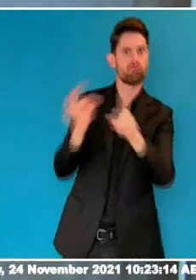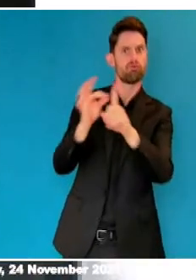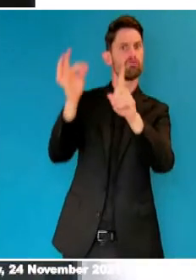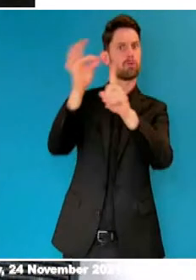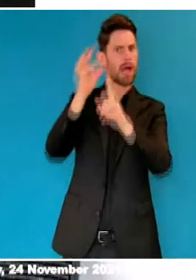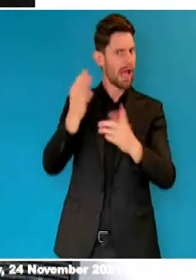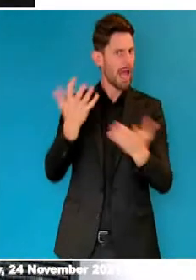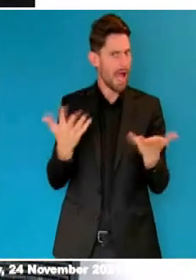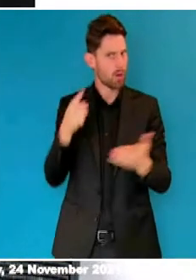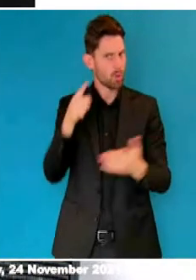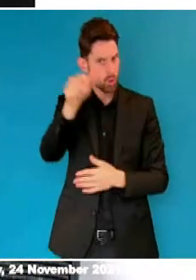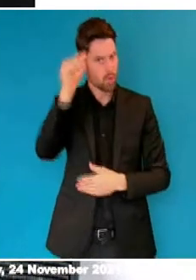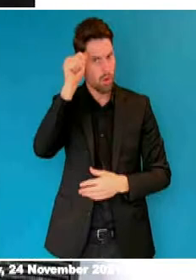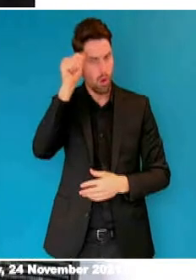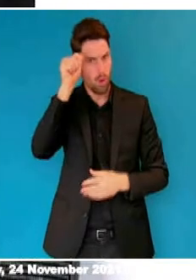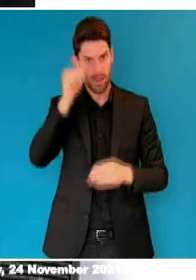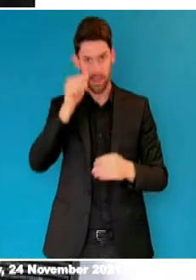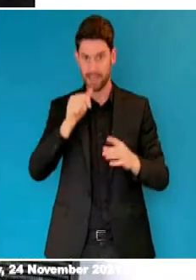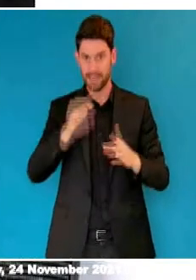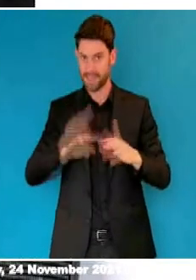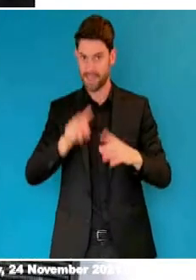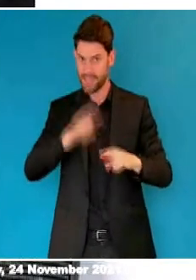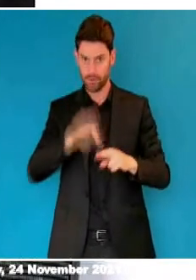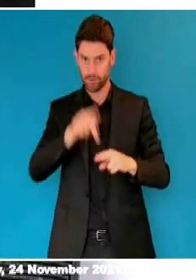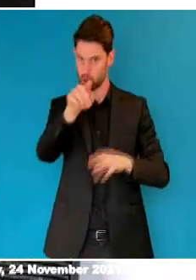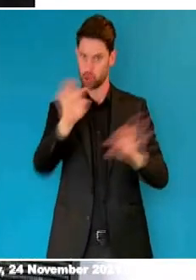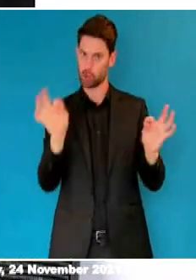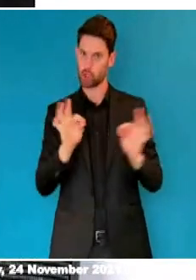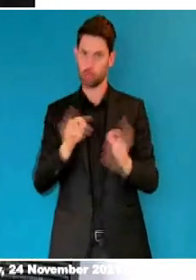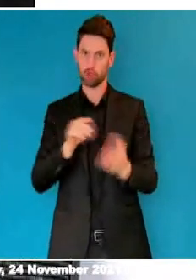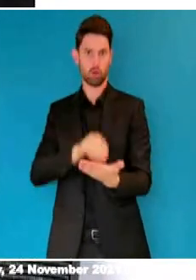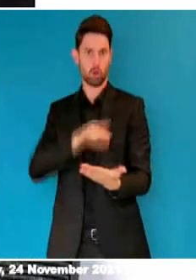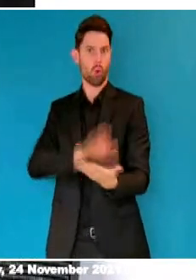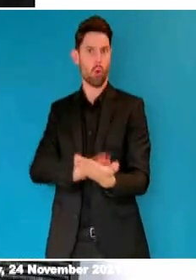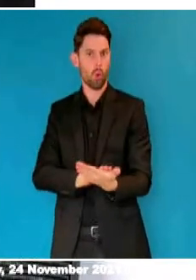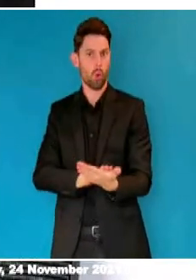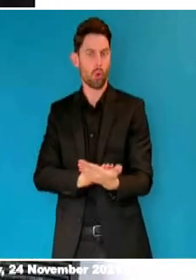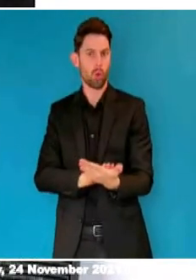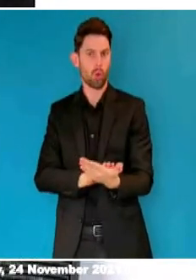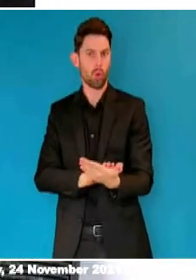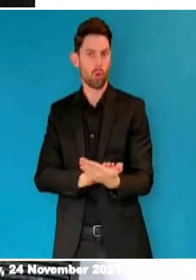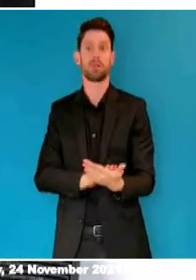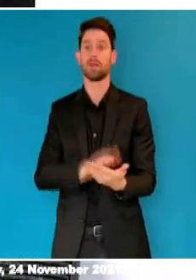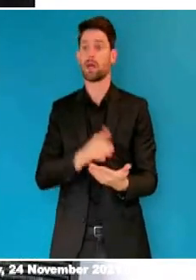you're meeting that goal if you don't record whether people have a disability and you're